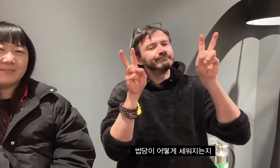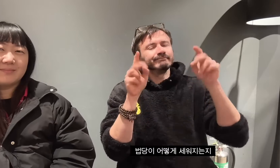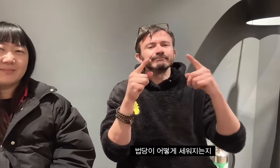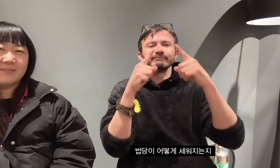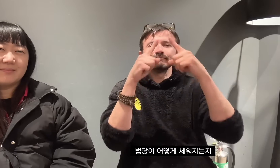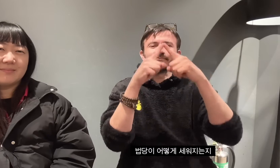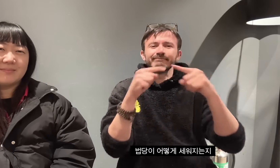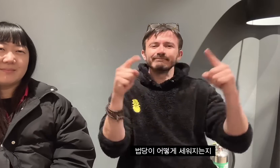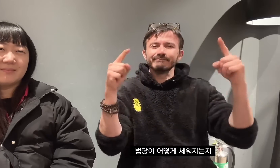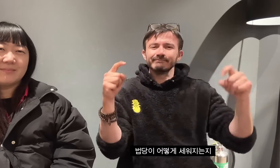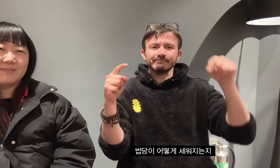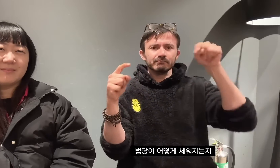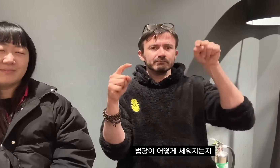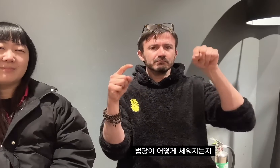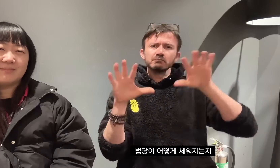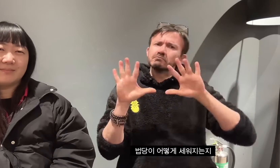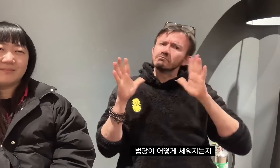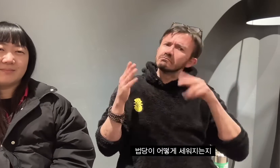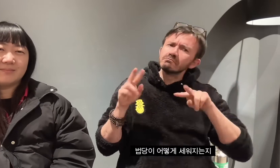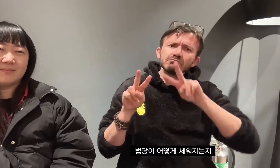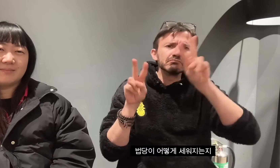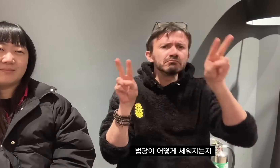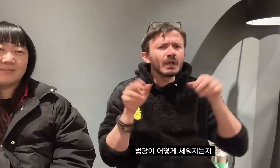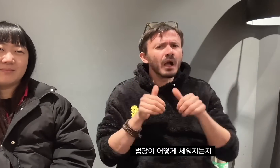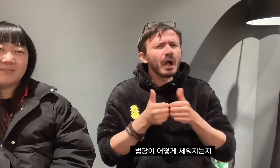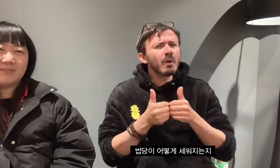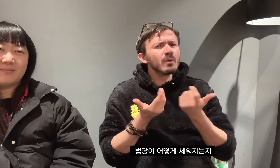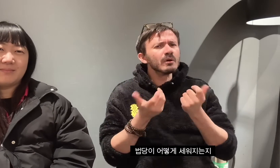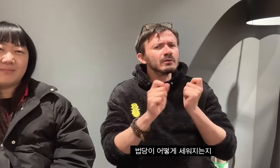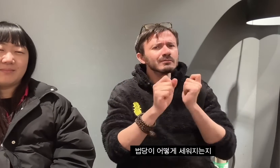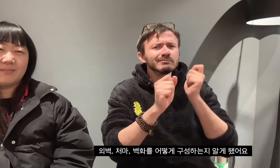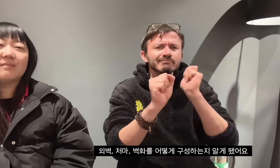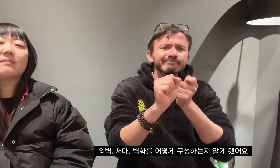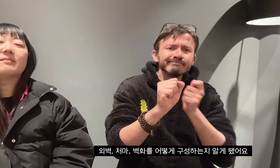I learned how the temple was built